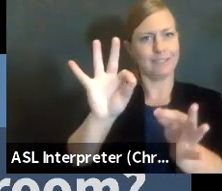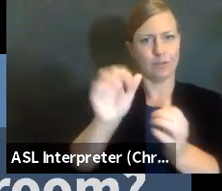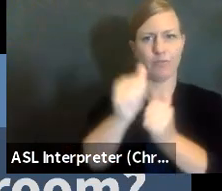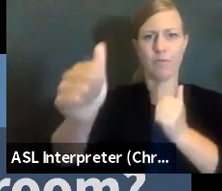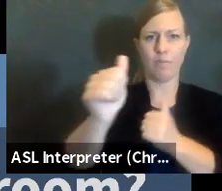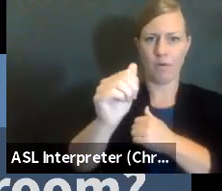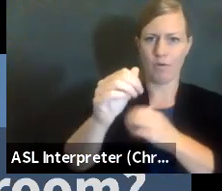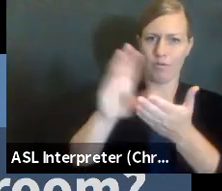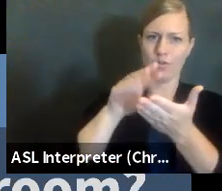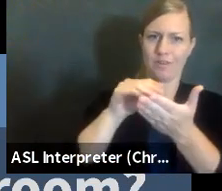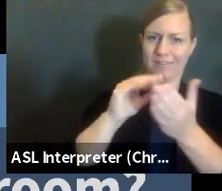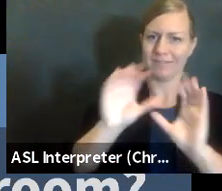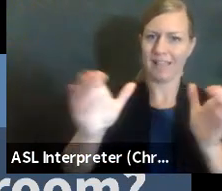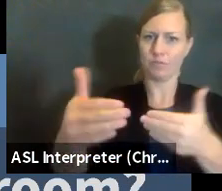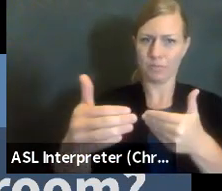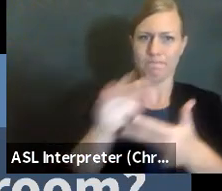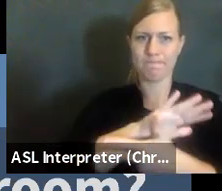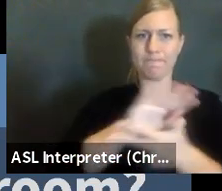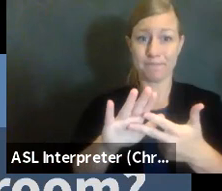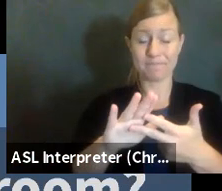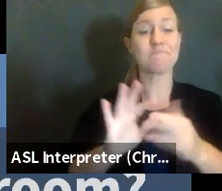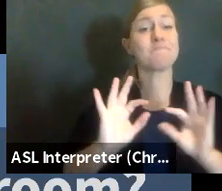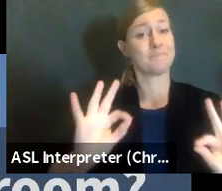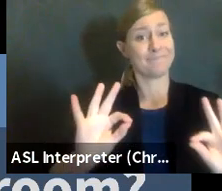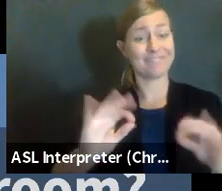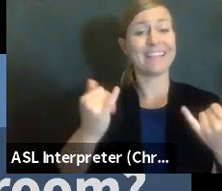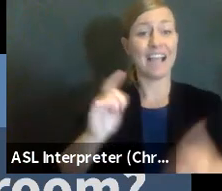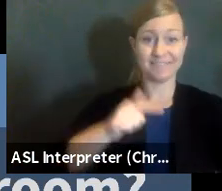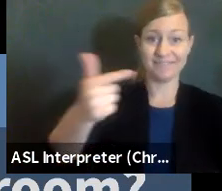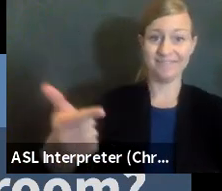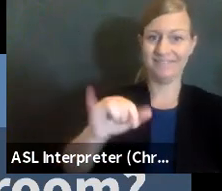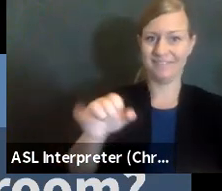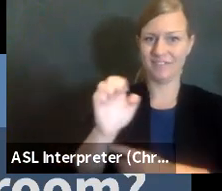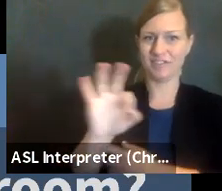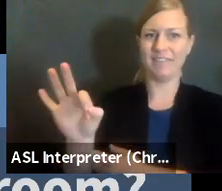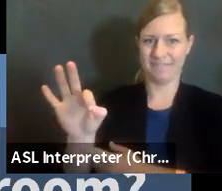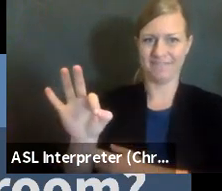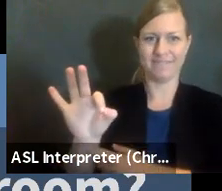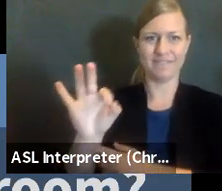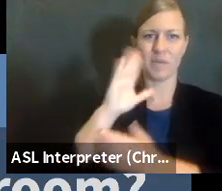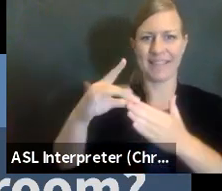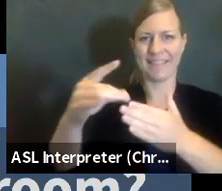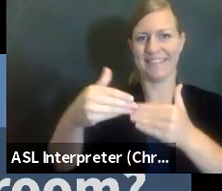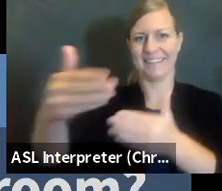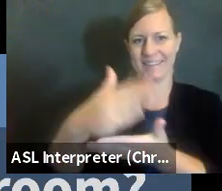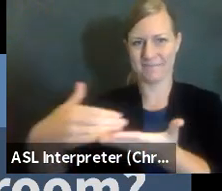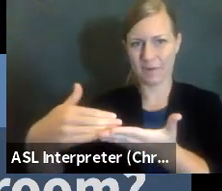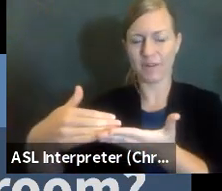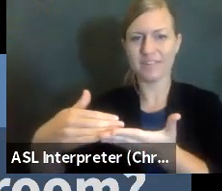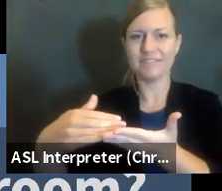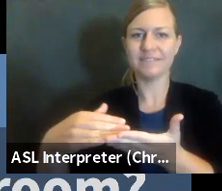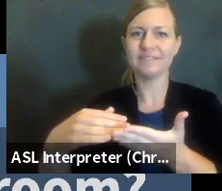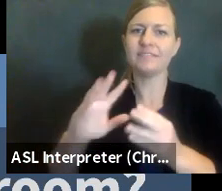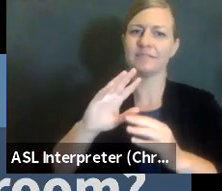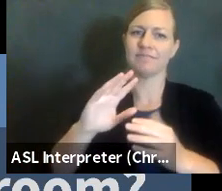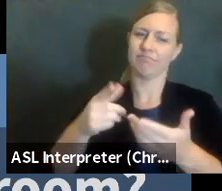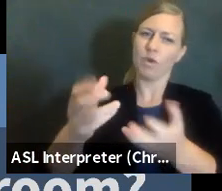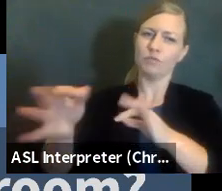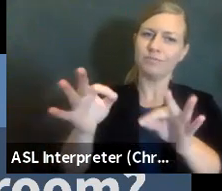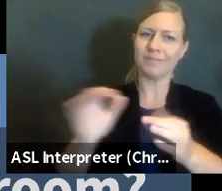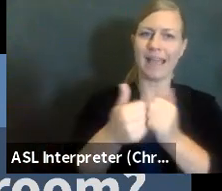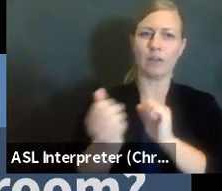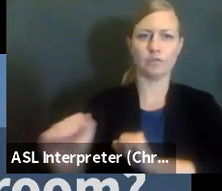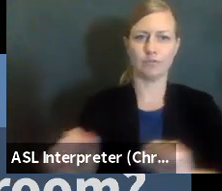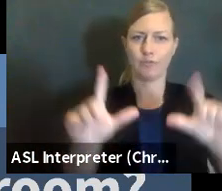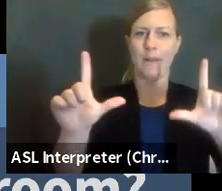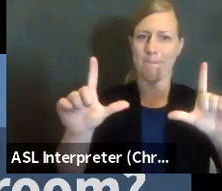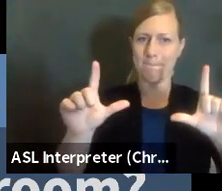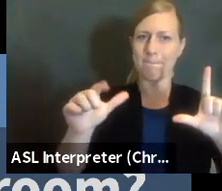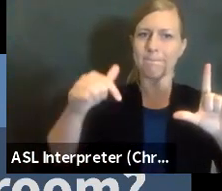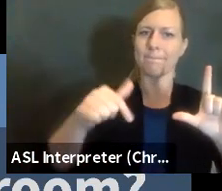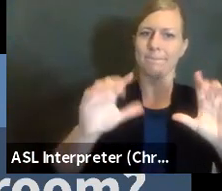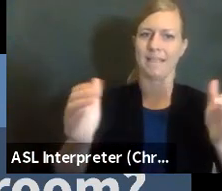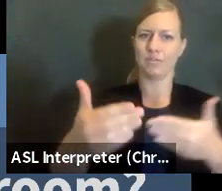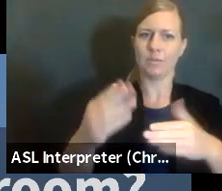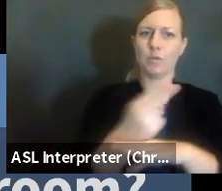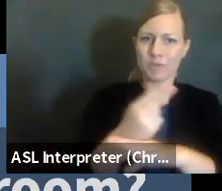ESD 113 - Andrew Hickman: And now with that I'm going to hand it to Jeff, who is going to do the next piece and talk about how to frame this using collaborative, engagement, interactive, fun. Jeff.